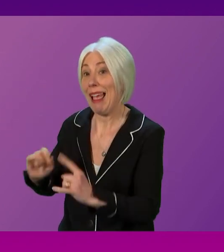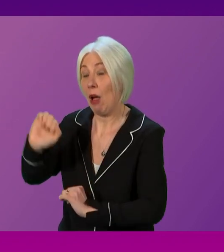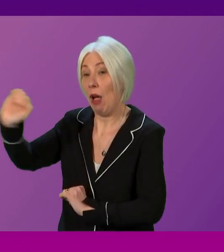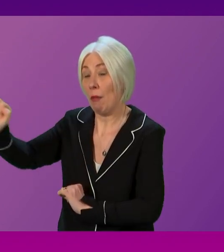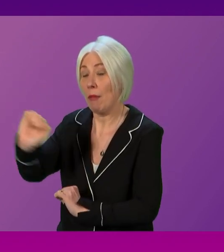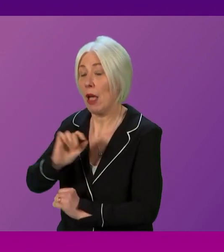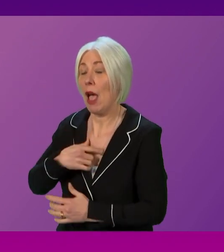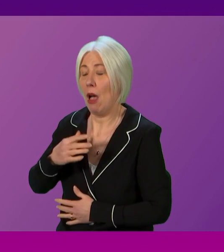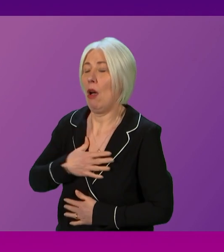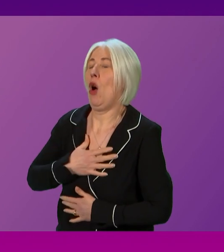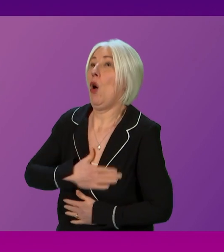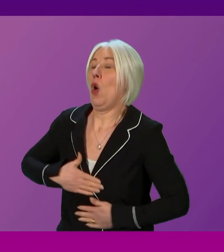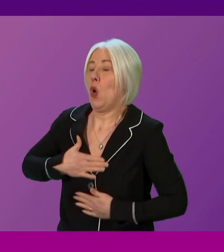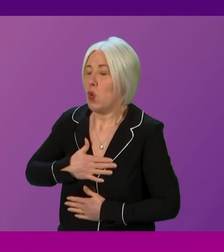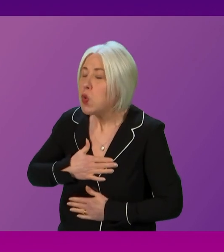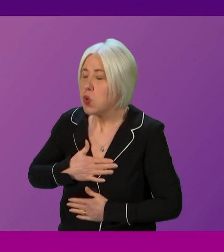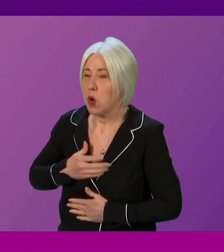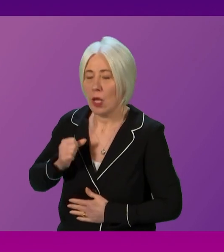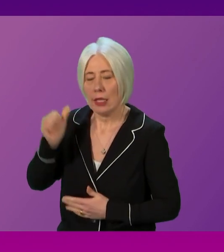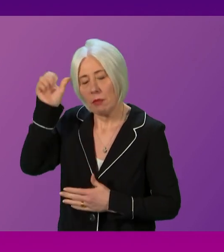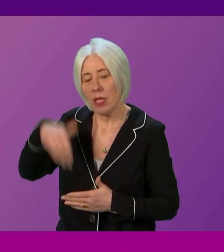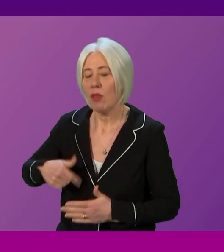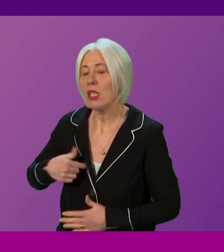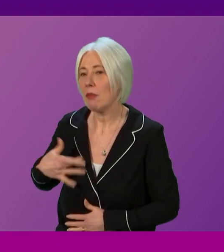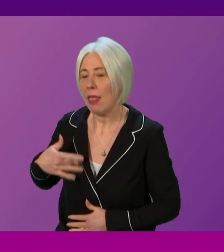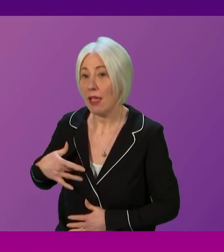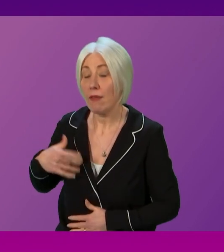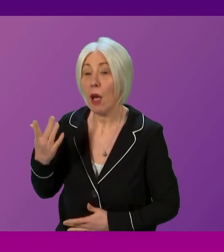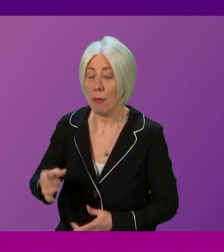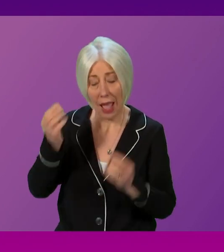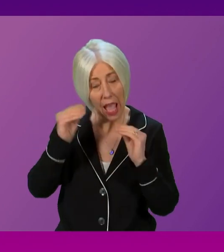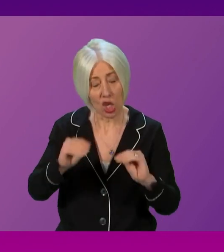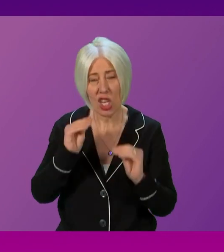I think that we all agree that education has a key role to play in building a society that